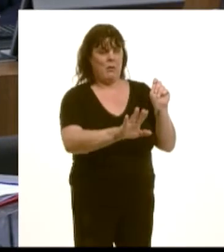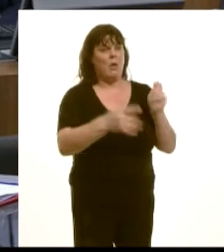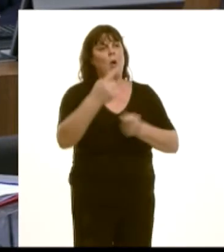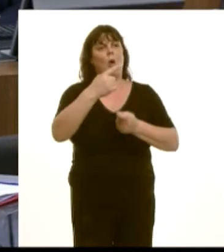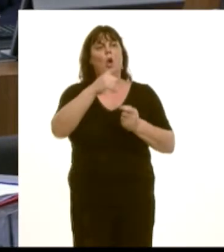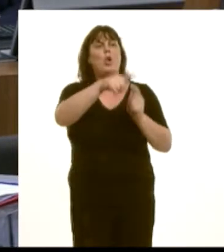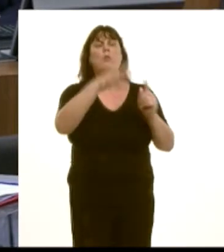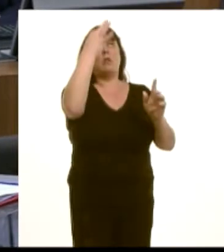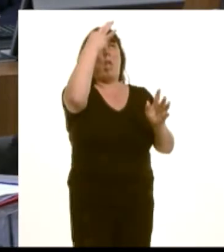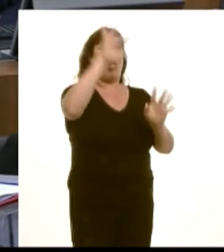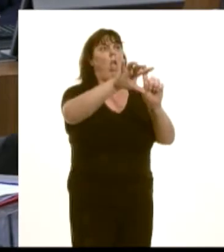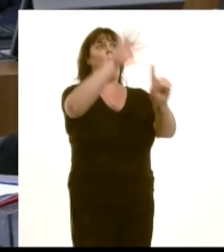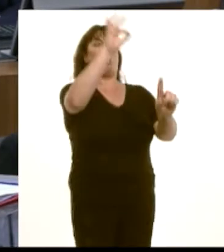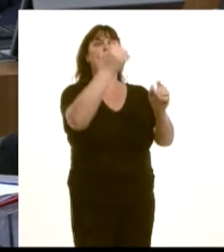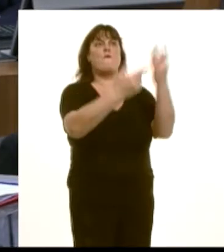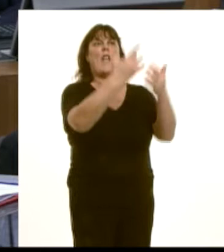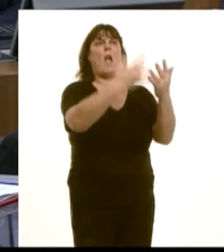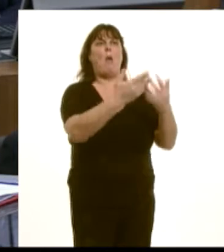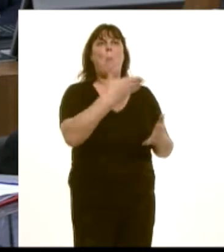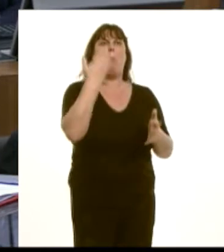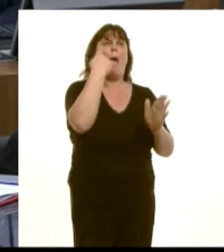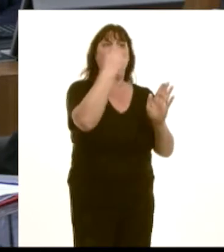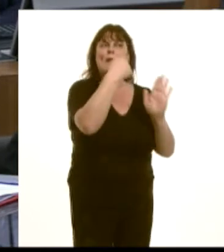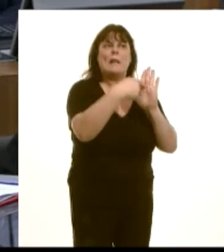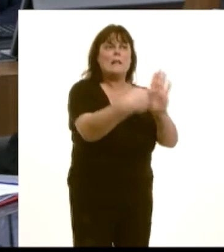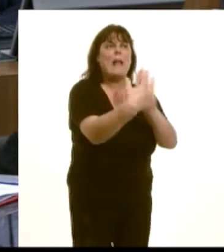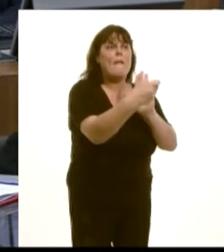figure from thin air, does not back it up and then suggests that it is a more robust